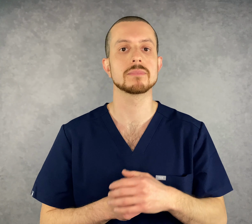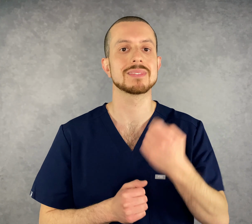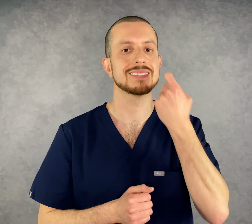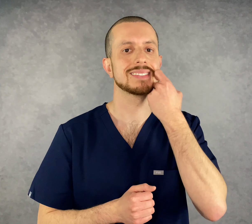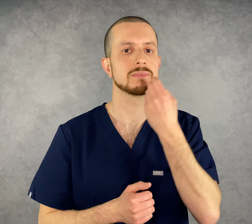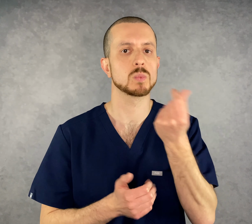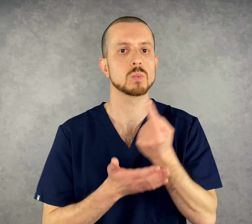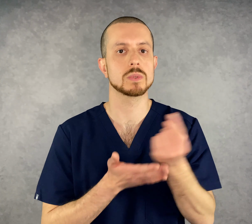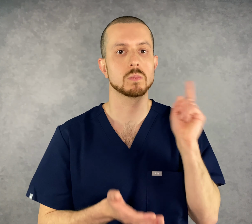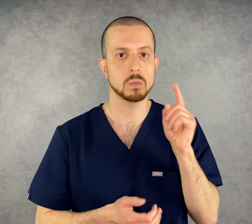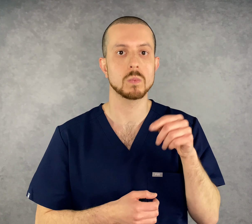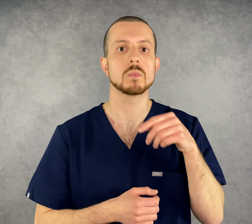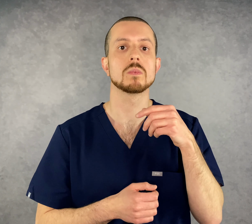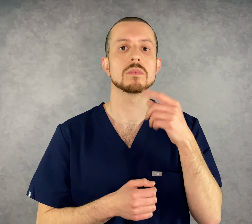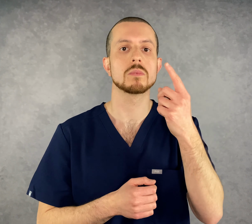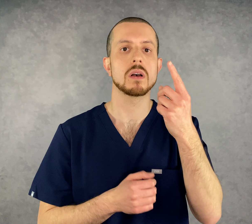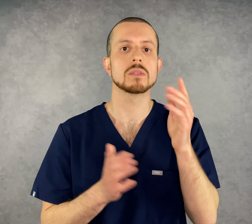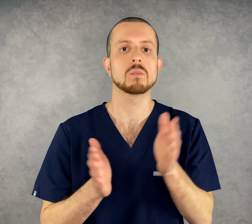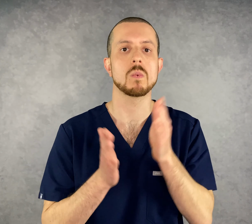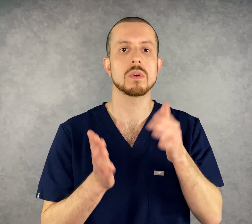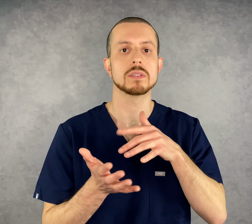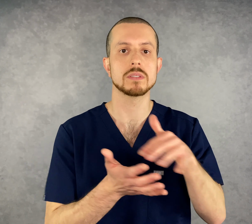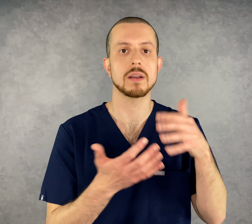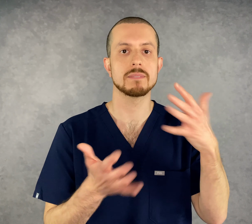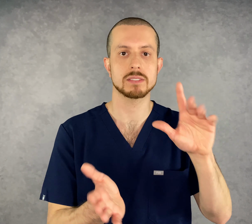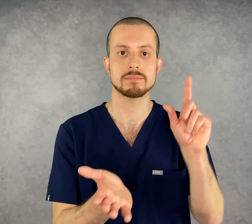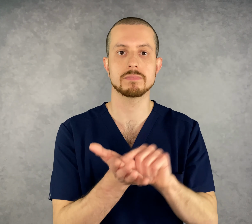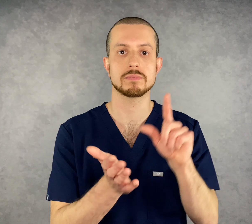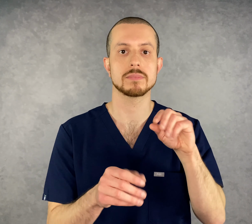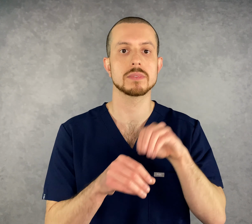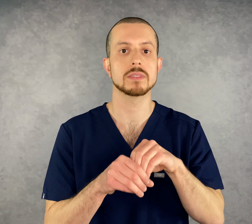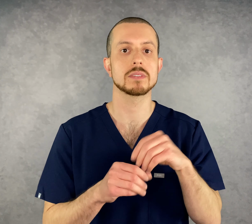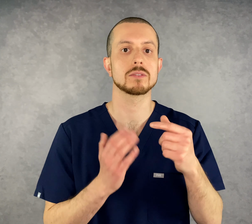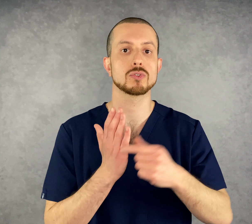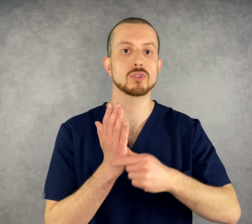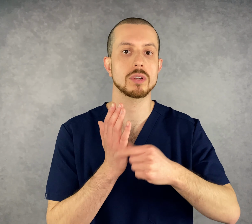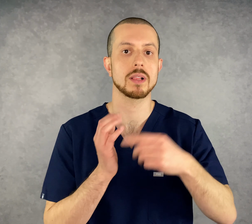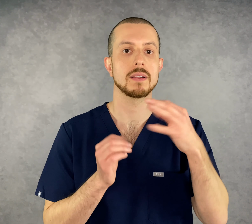A few weeks ago, there was a small study that was published in the Journal of the